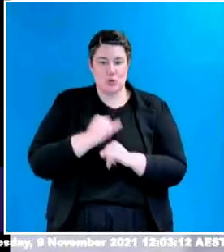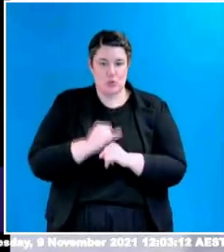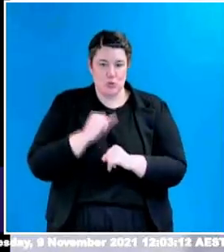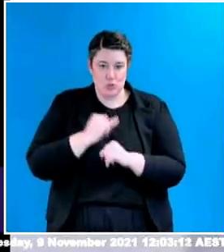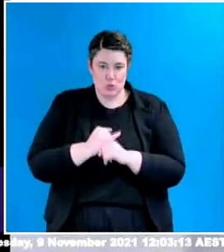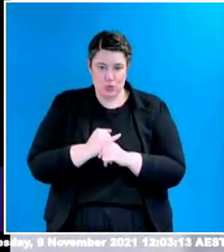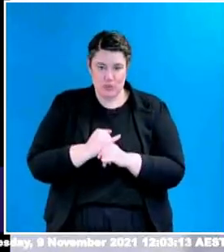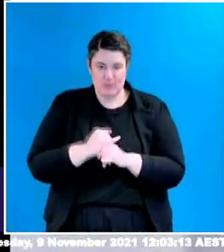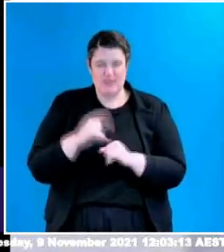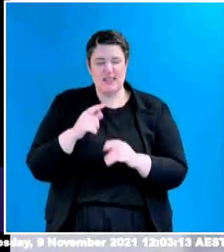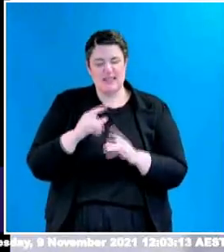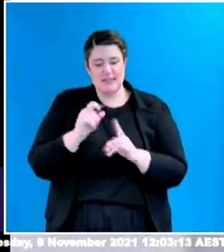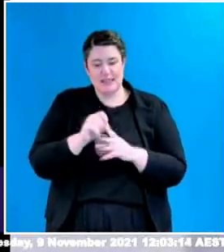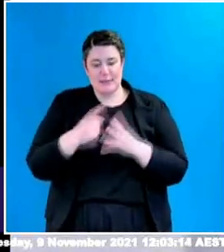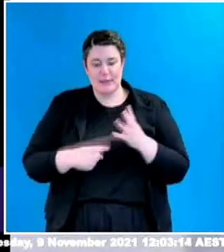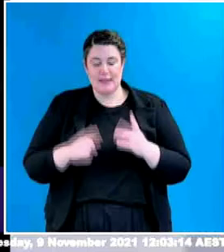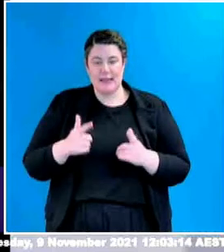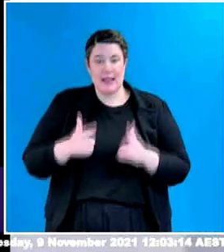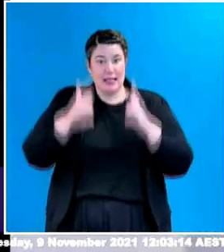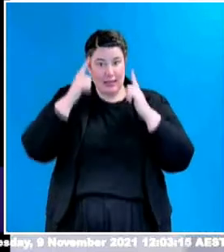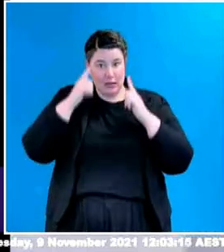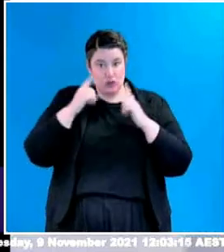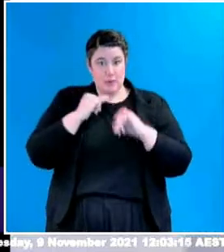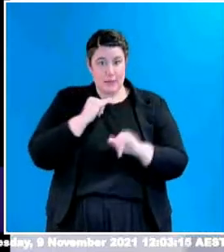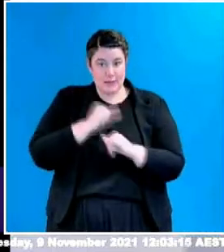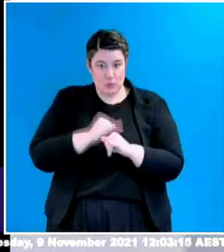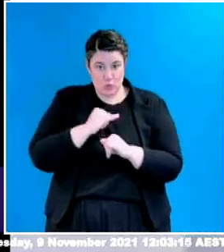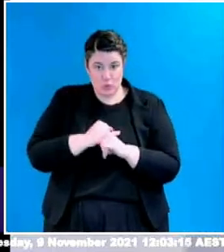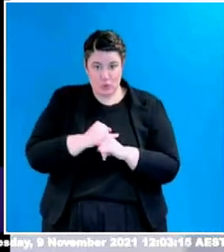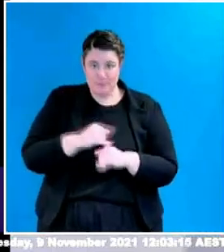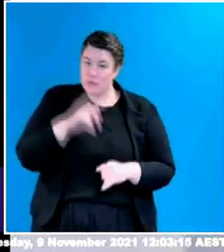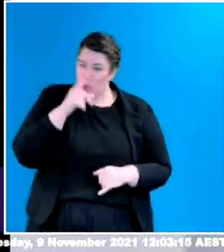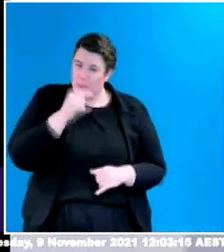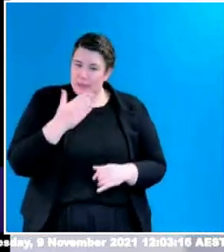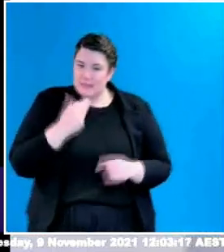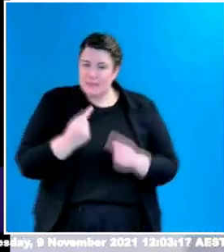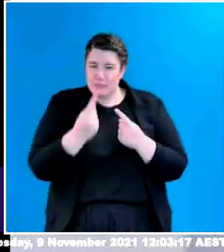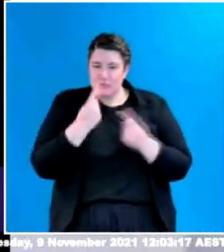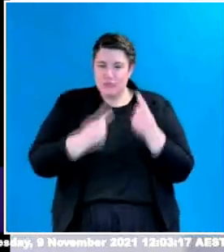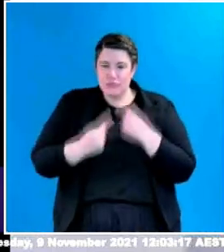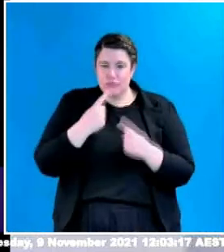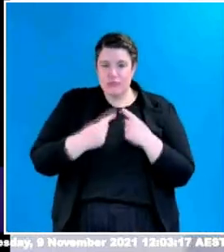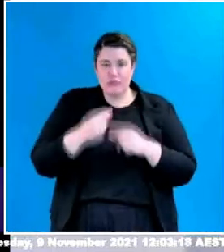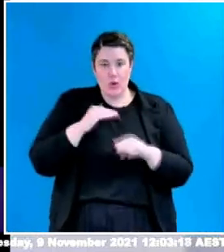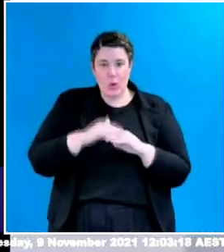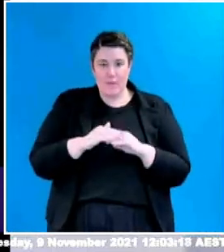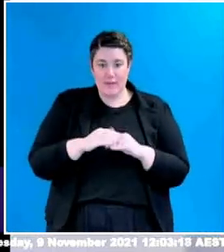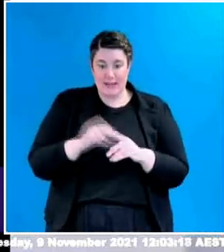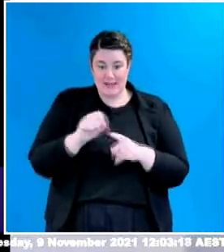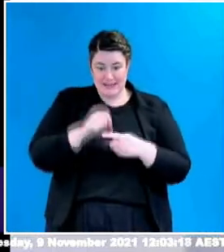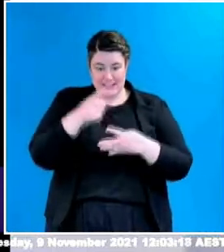Can I start by asking you to tell the Royal Commissioners about the Disability